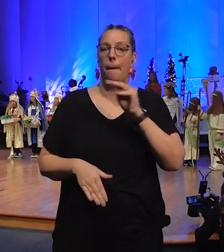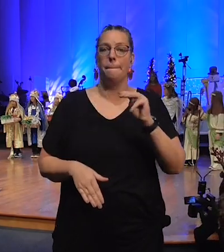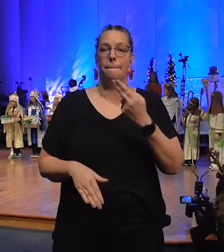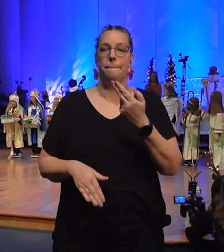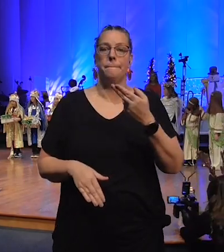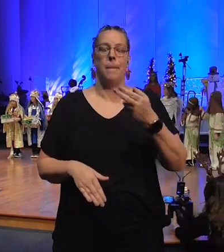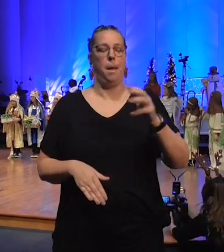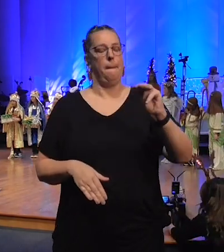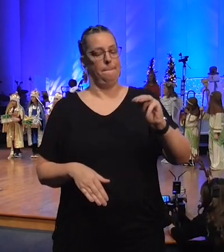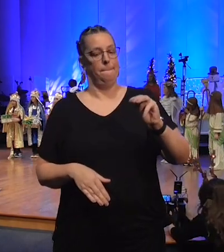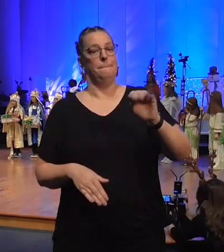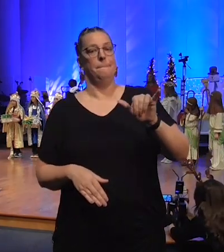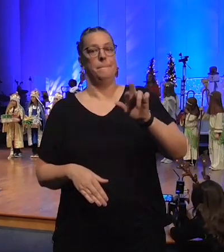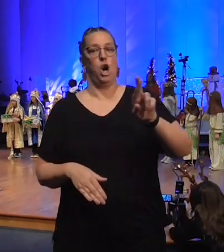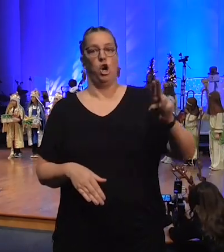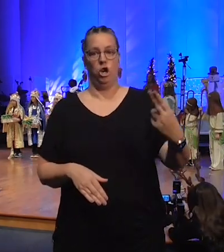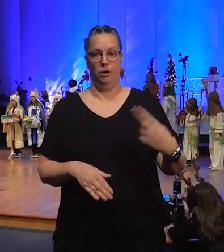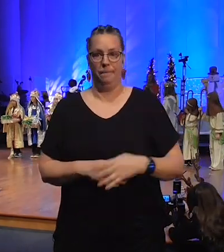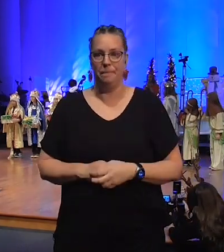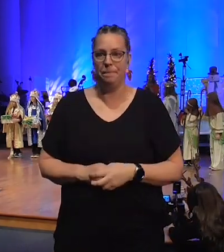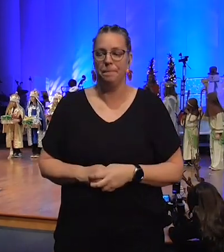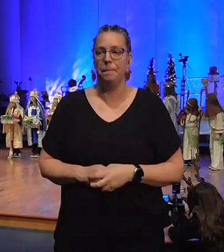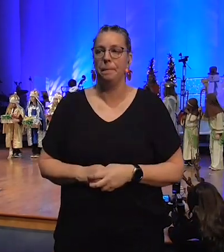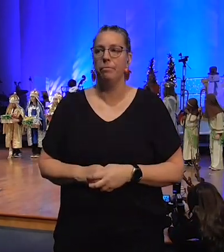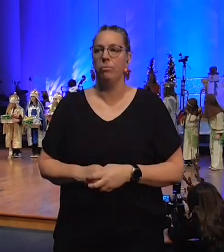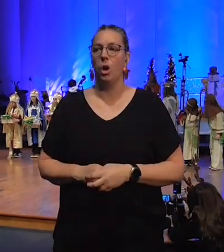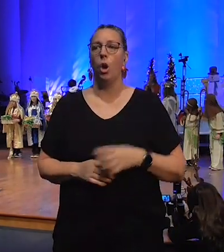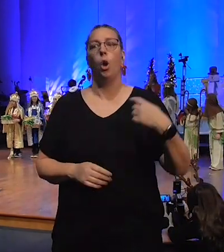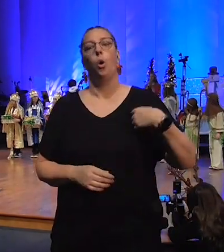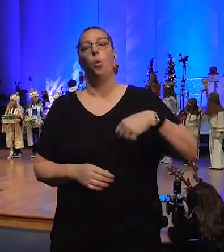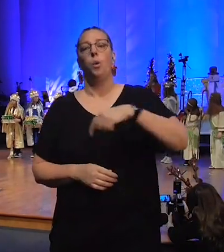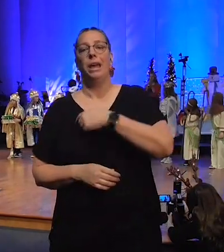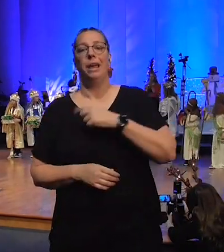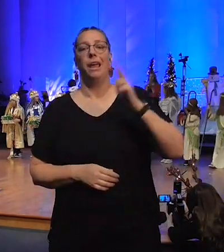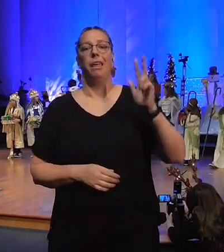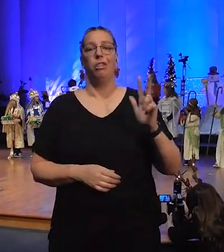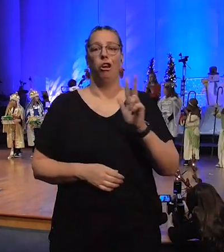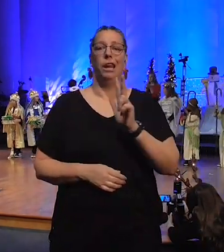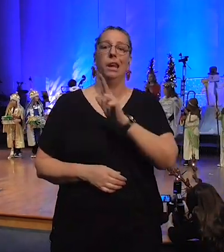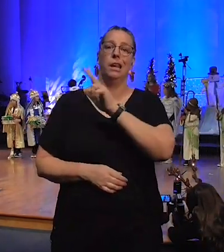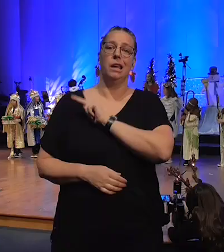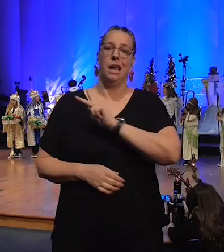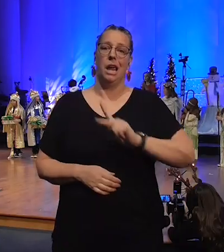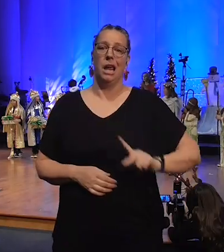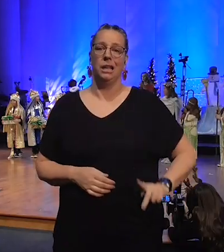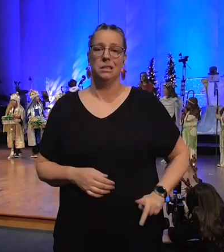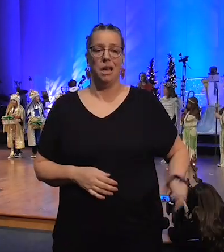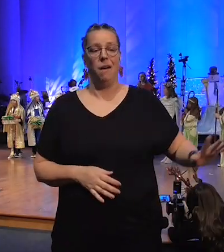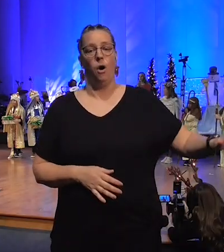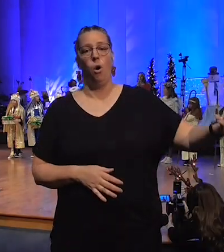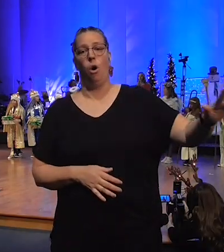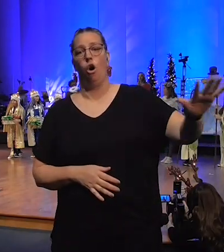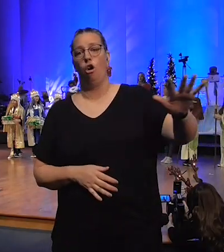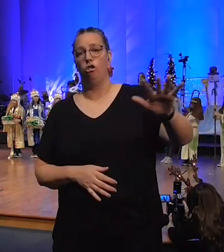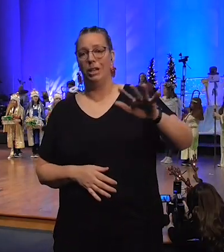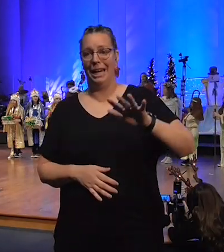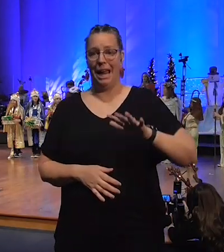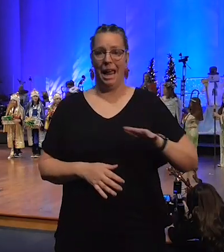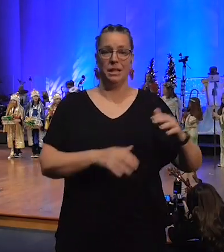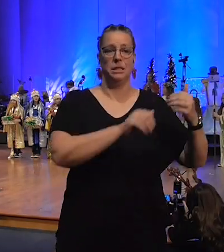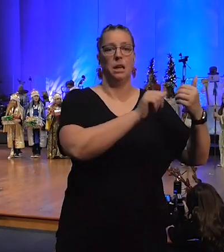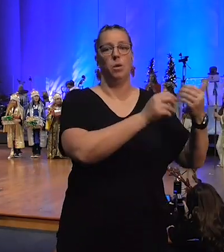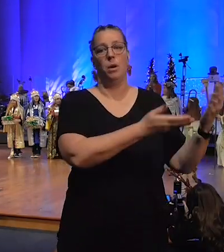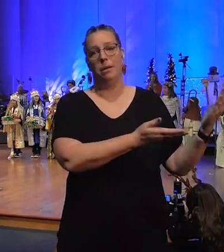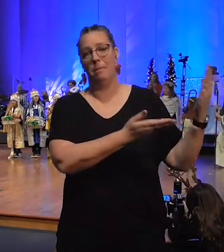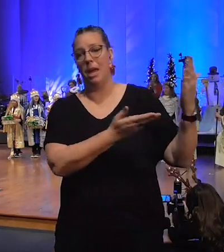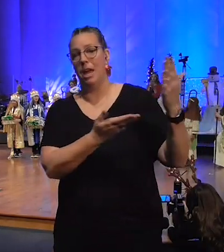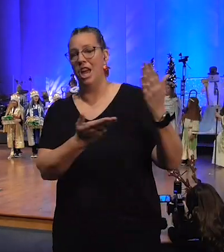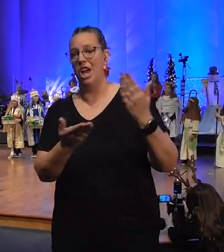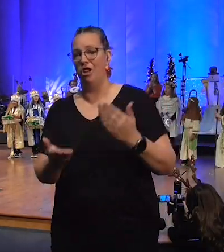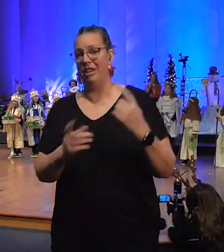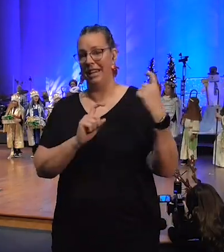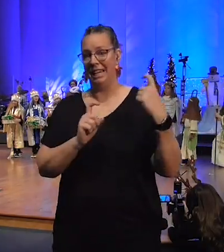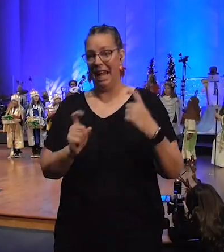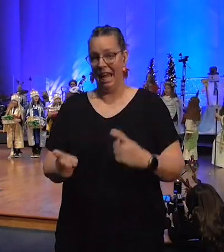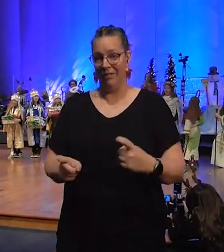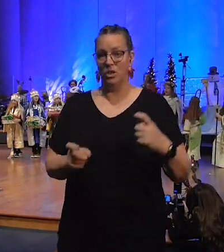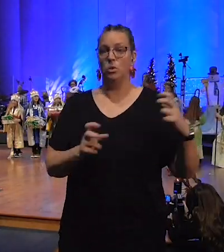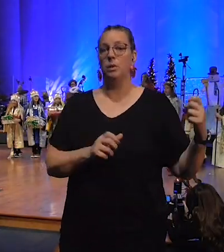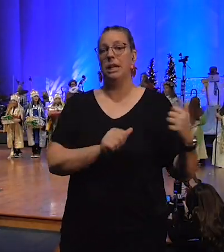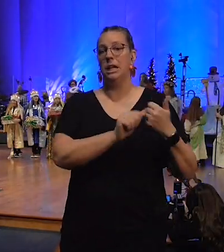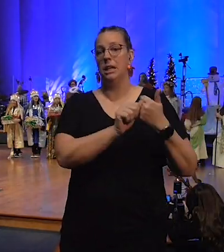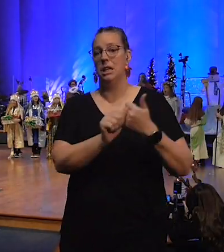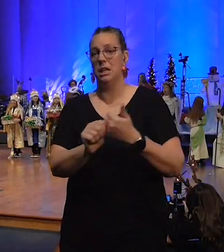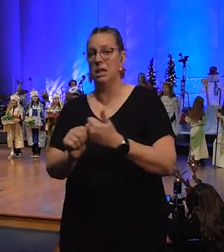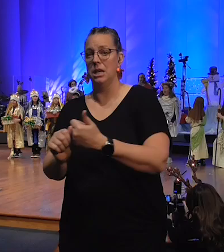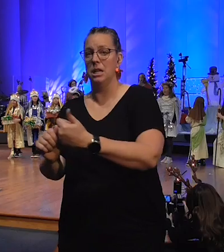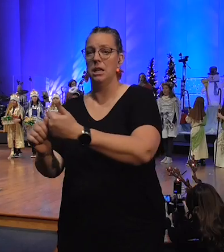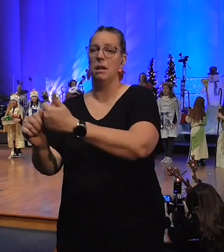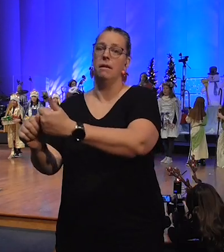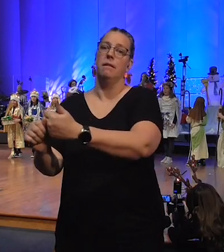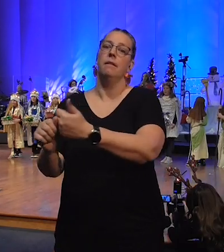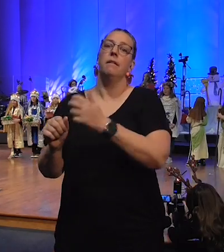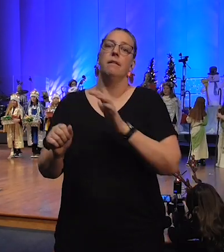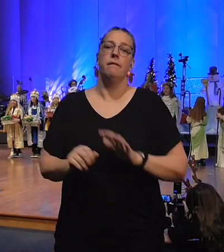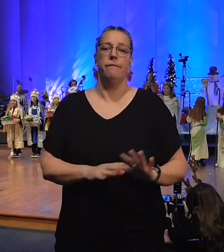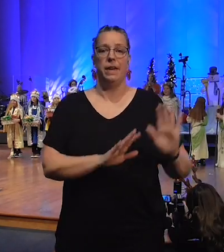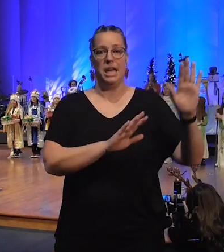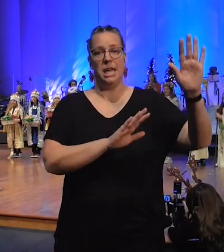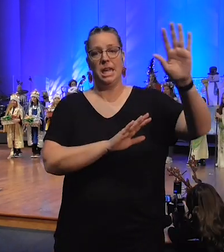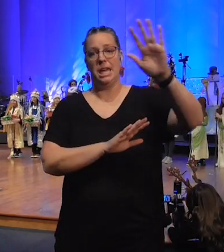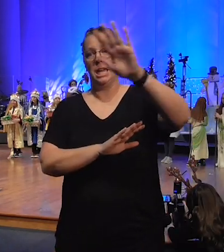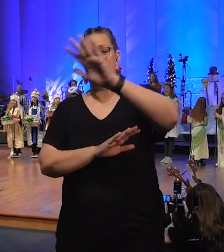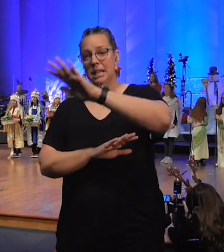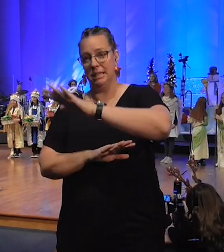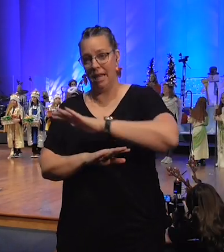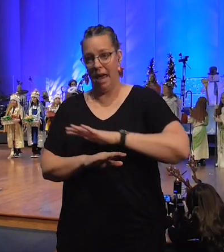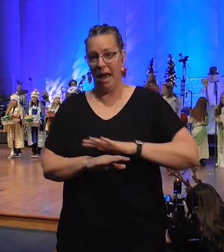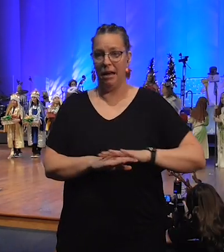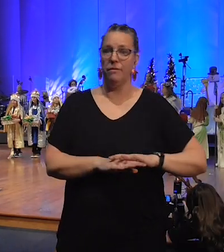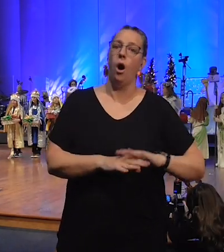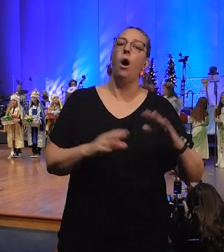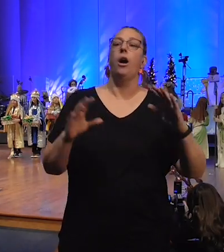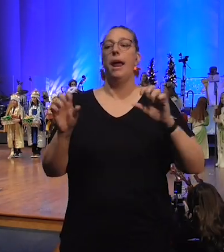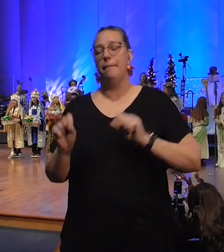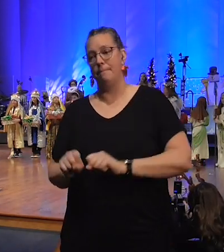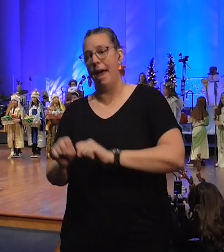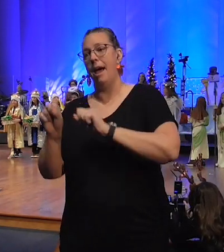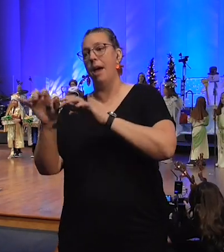myrrh We Three Kings of orent bearing gifts we Trav a far